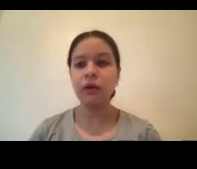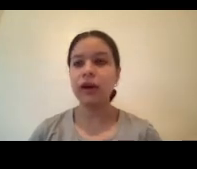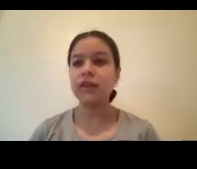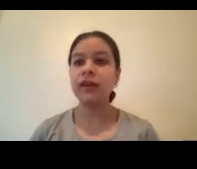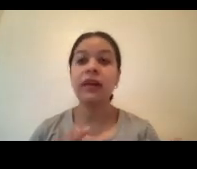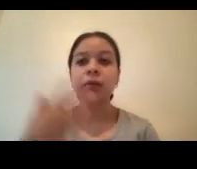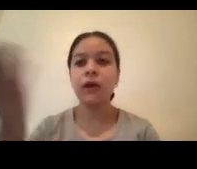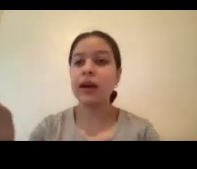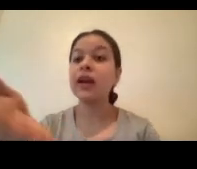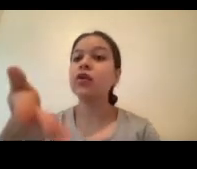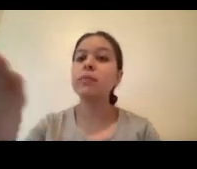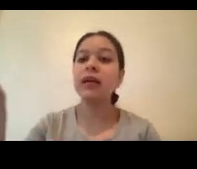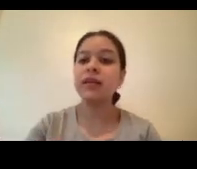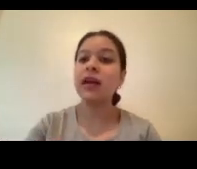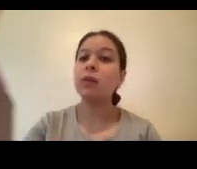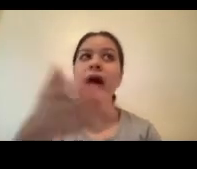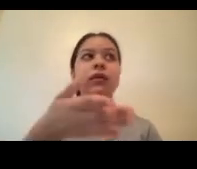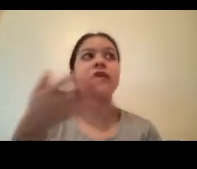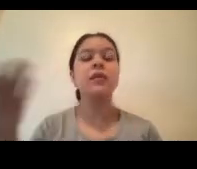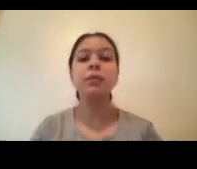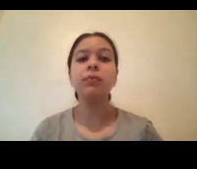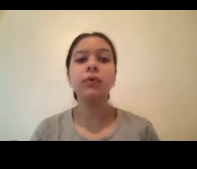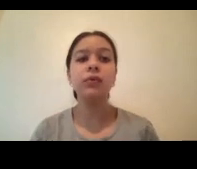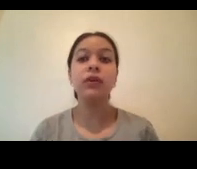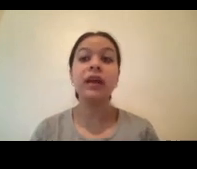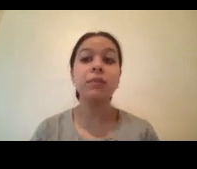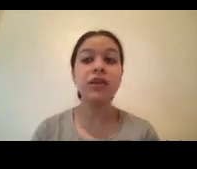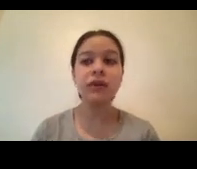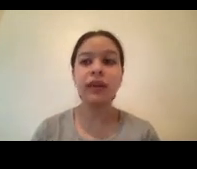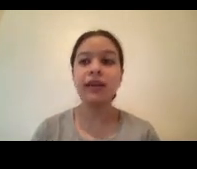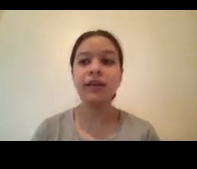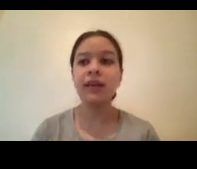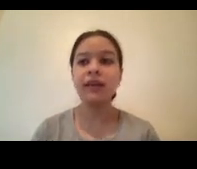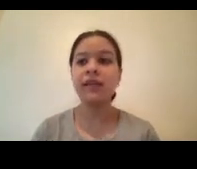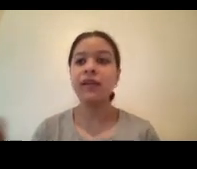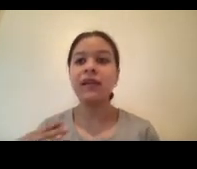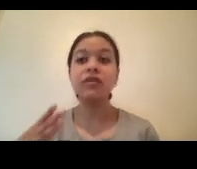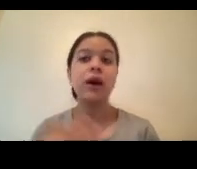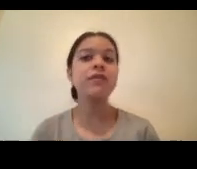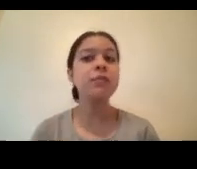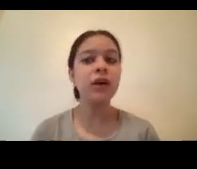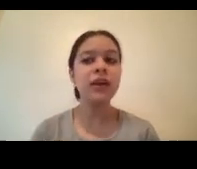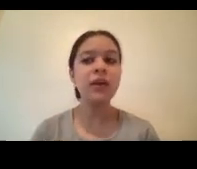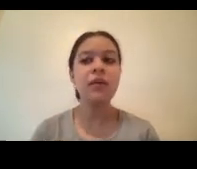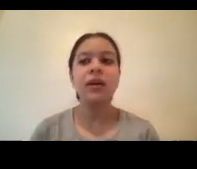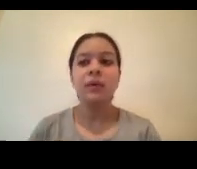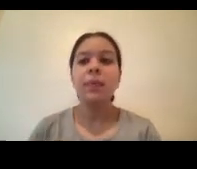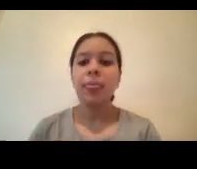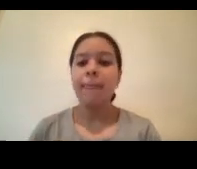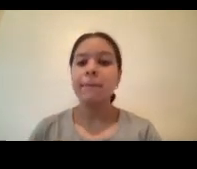but not because they're like, well, again, going back to well, I don't see people who look like me doing these things. It's like, do I even belong here?